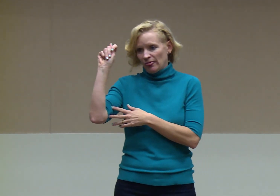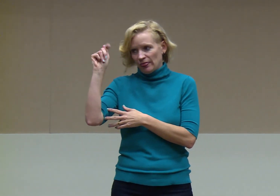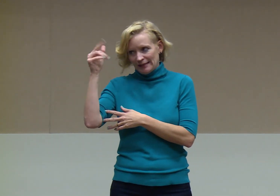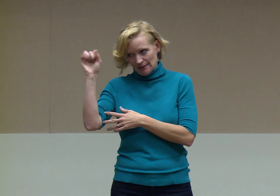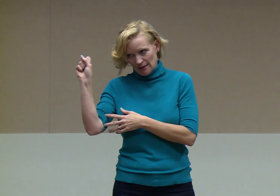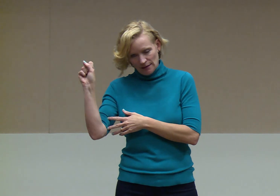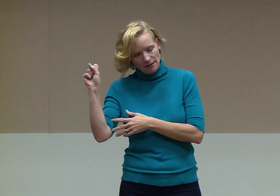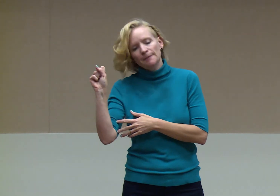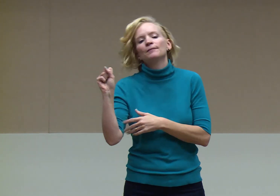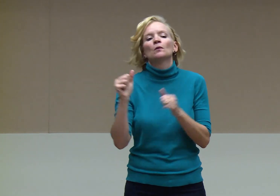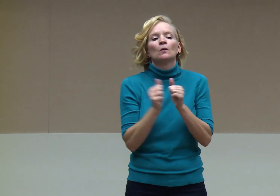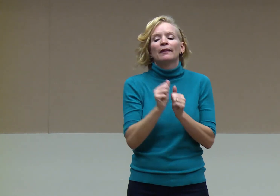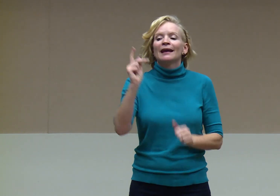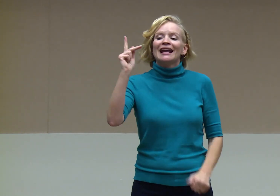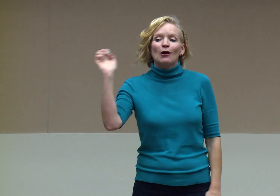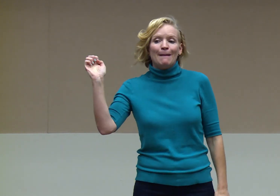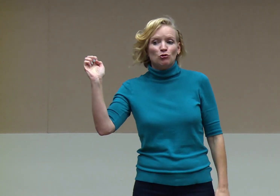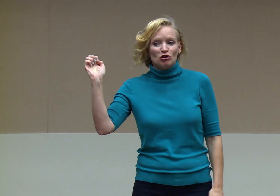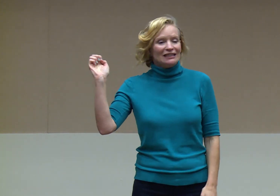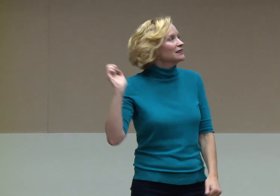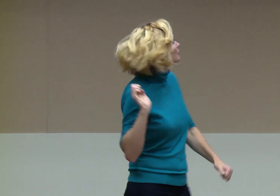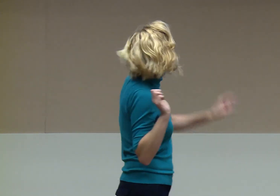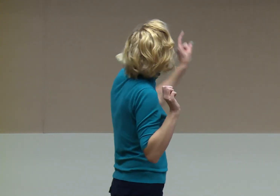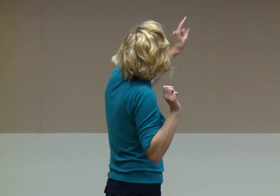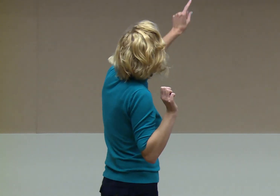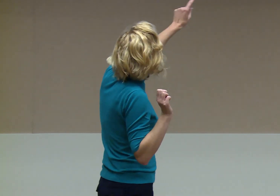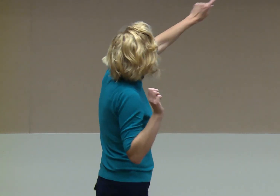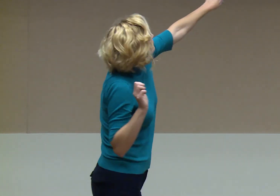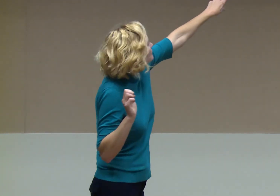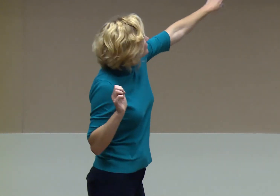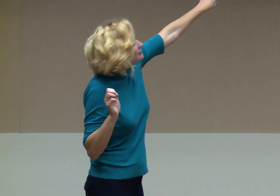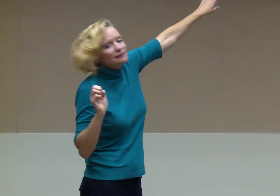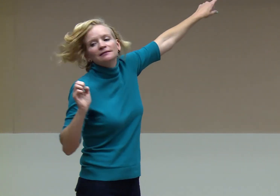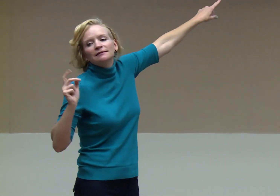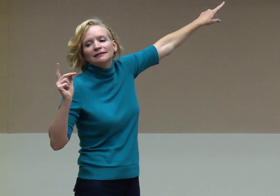For my master's thesis, I worked with Karen Emmorey.